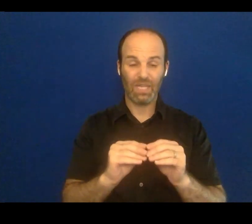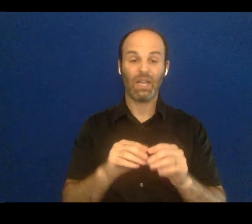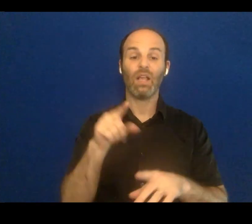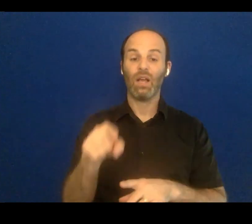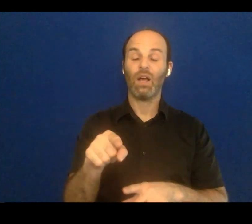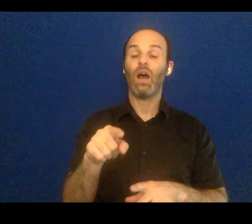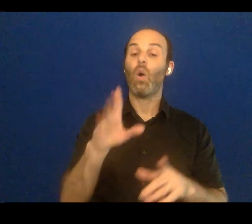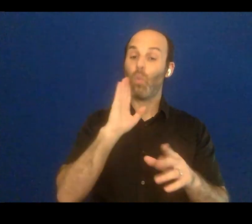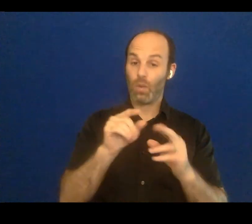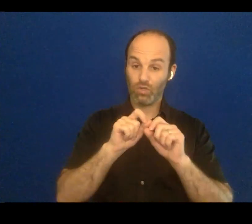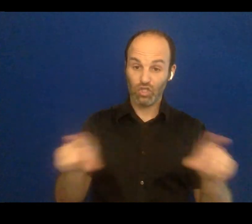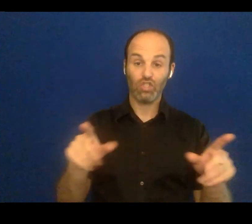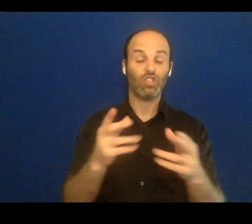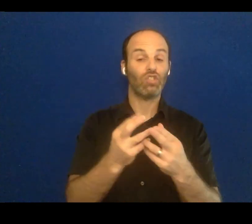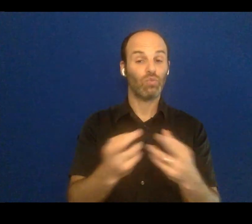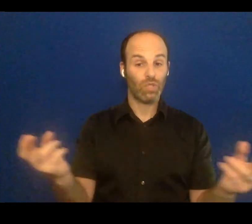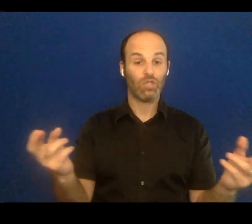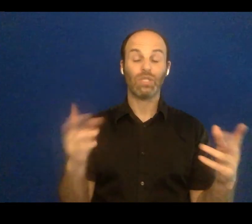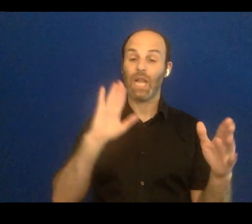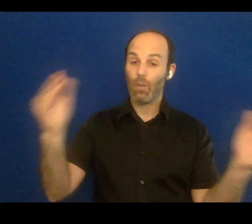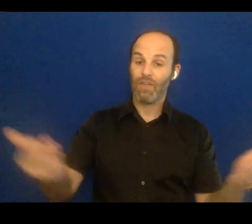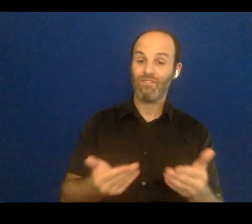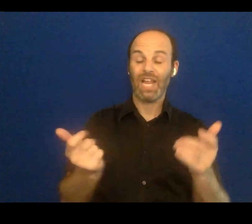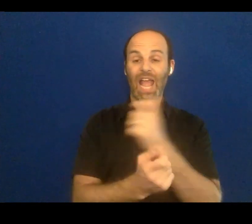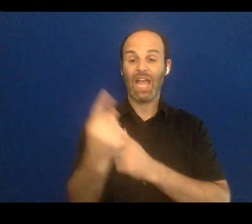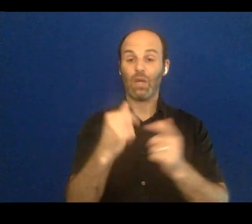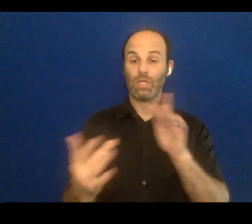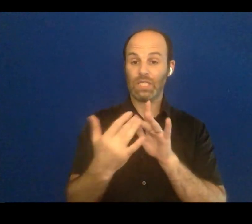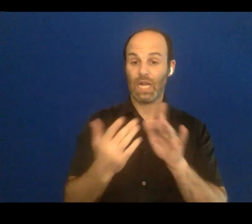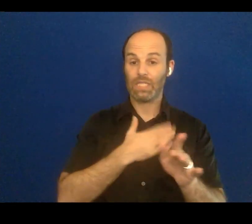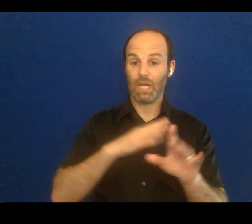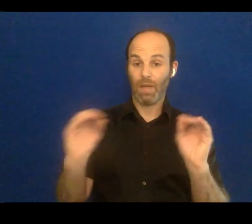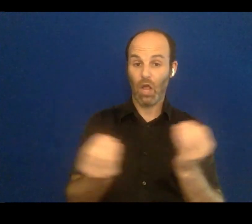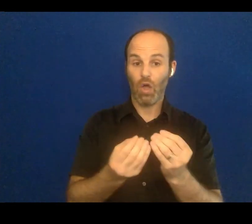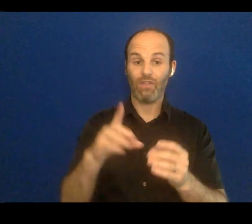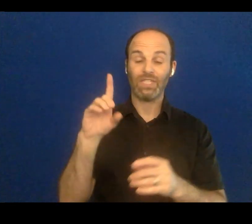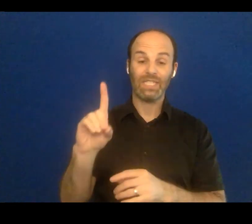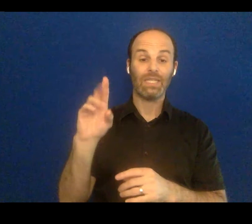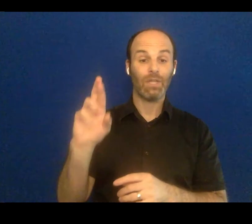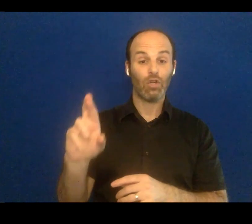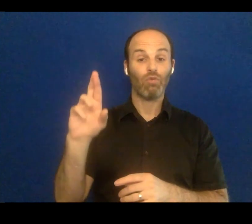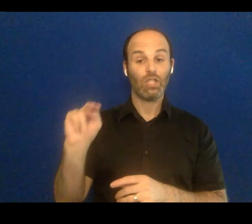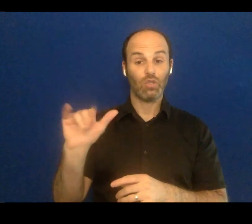SHARE THE RESOURCES AND I INVITE ANYONE TO CONTACT MY OFFICE DISABILITY RIGHTS NEW YORK IF